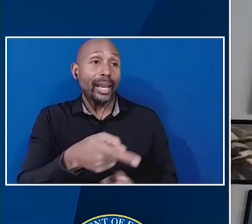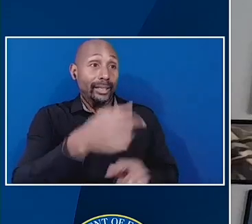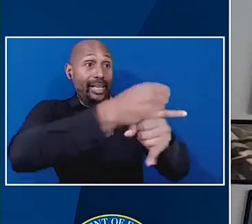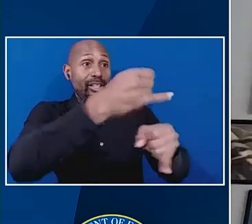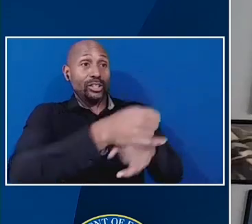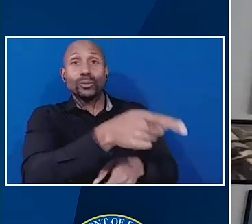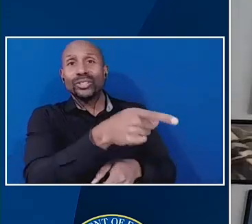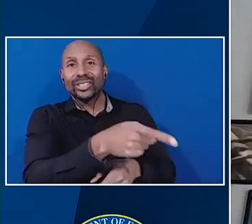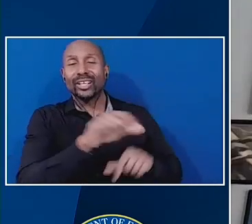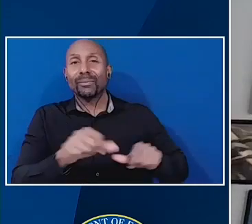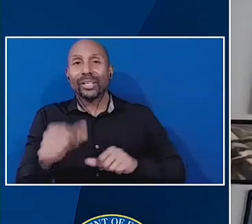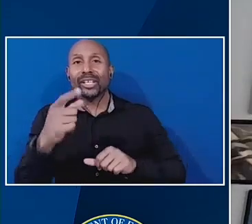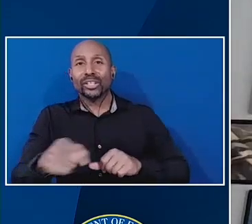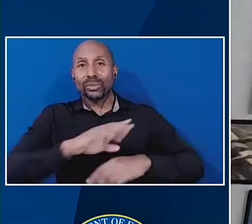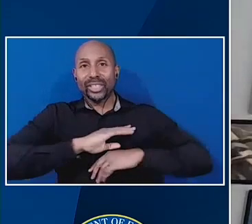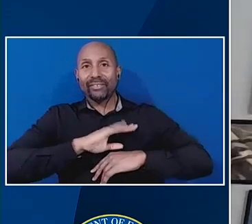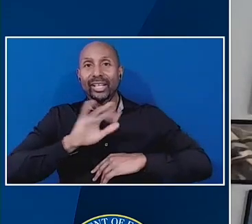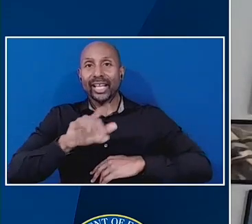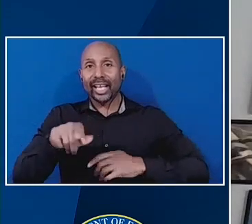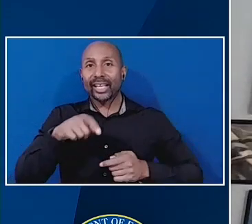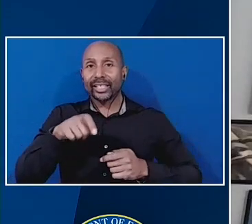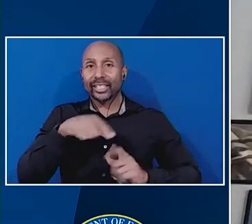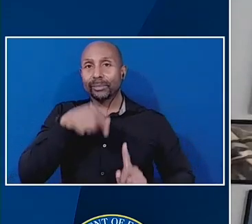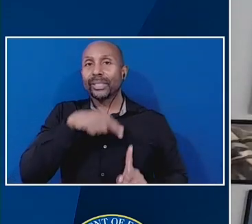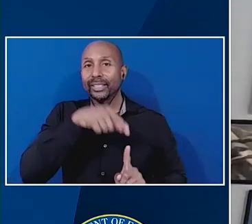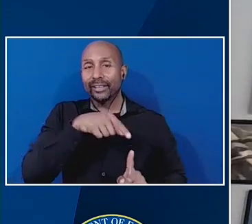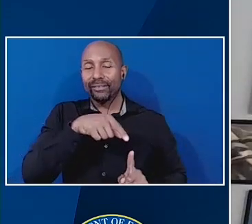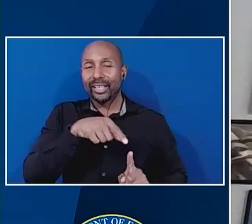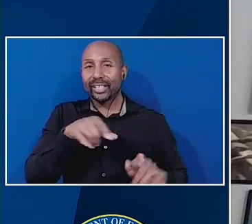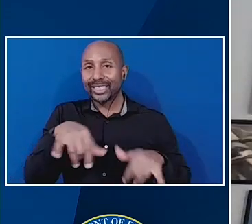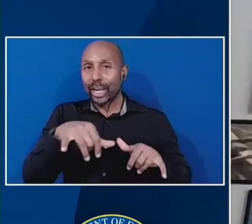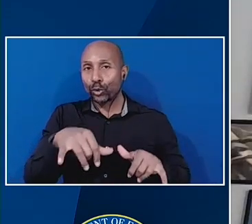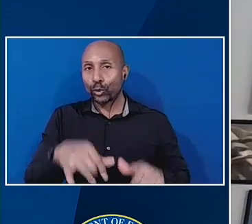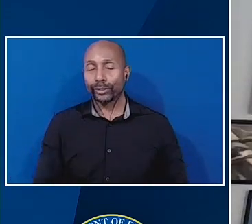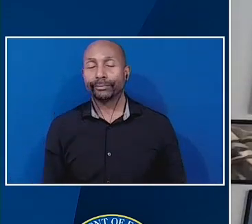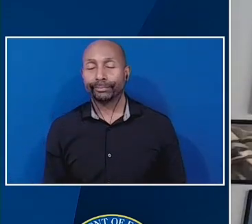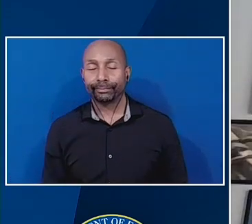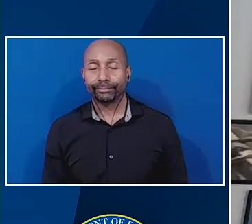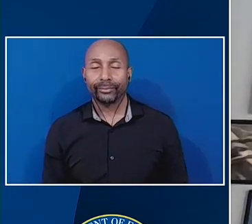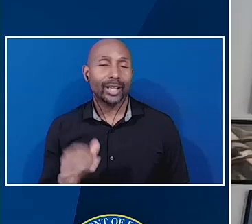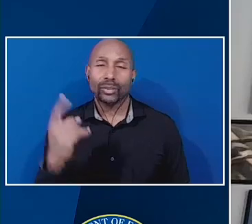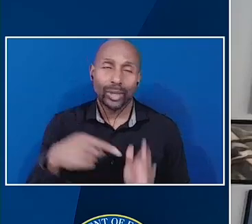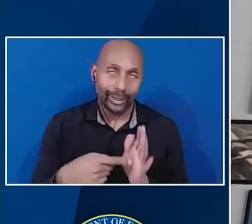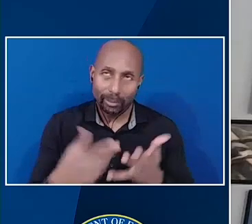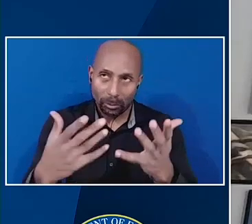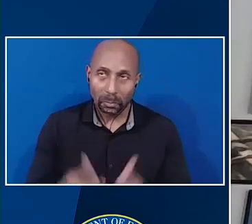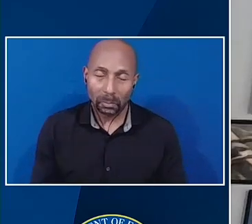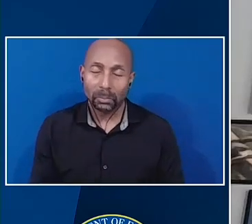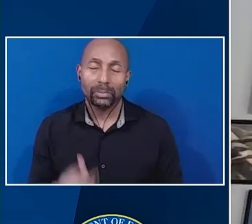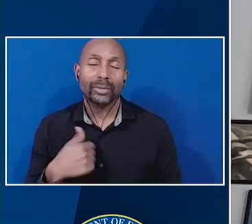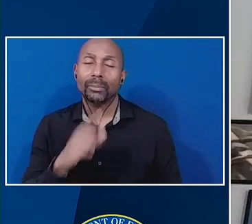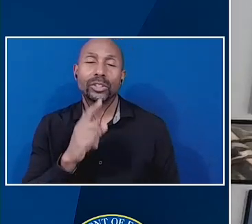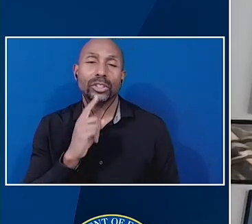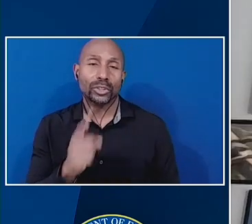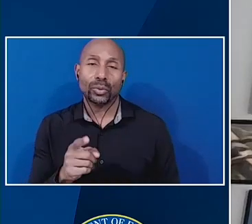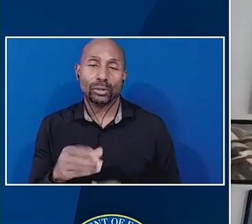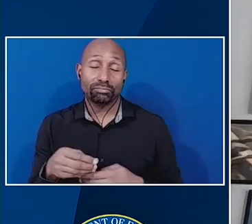meet that specific standard. I mean, that's just one example. I'm sure that people could probably find